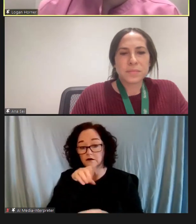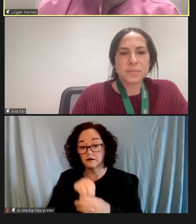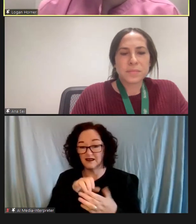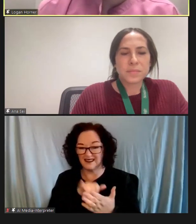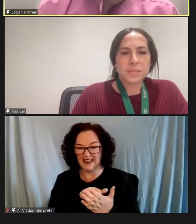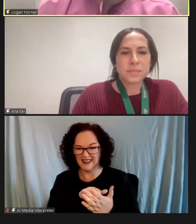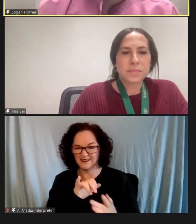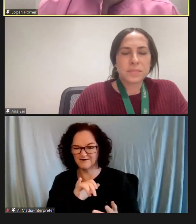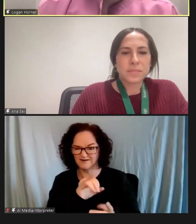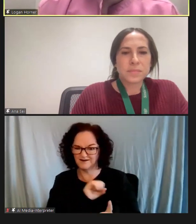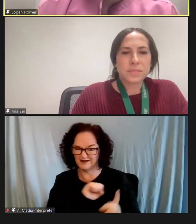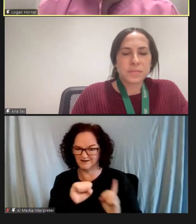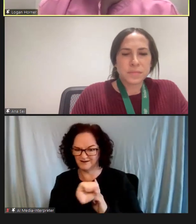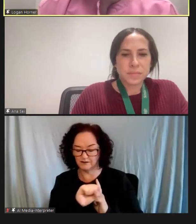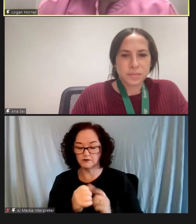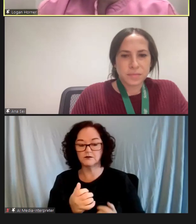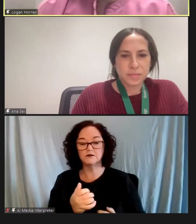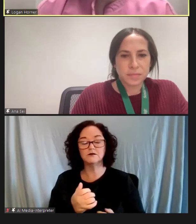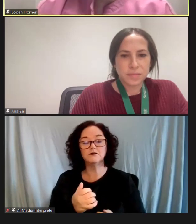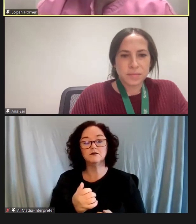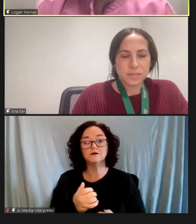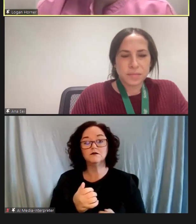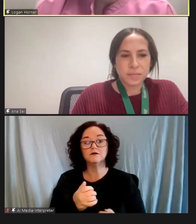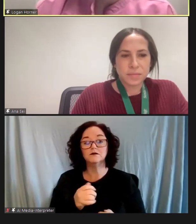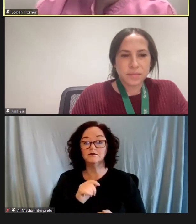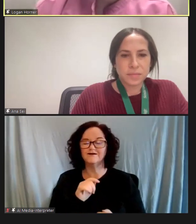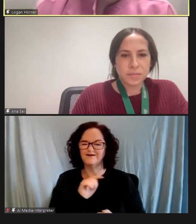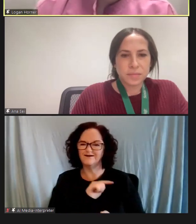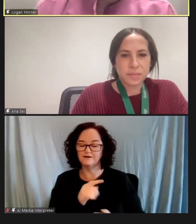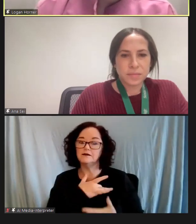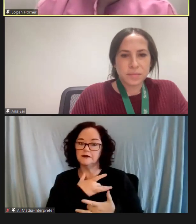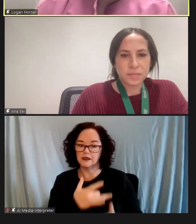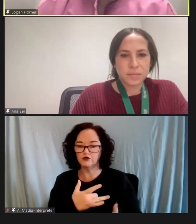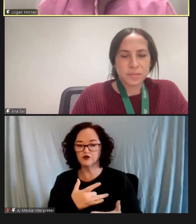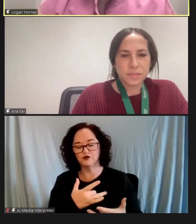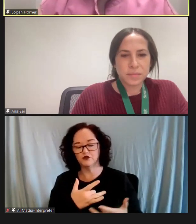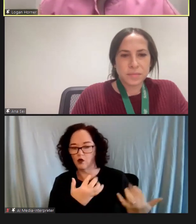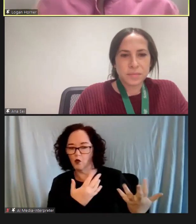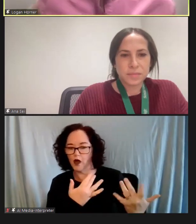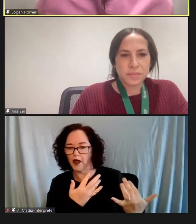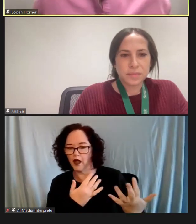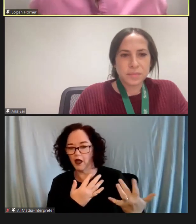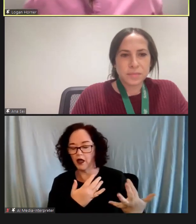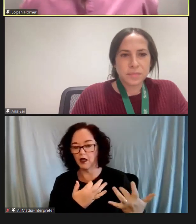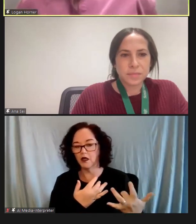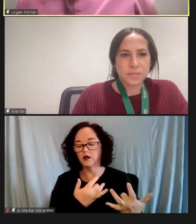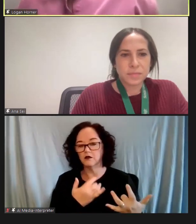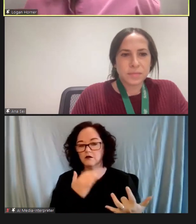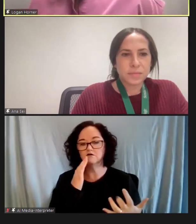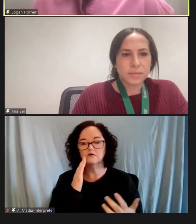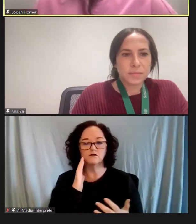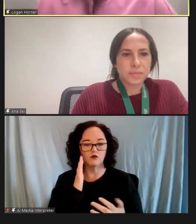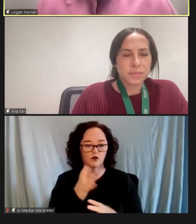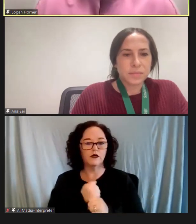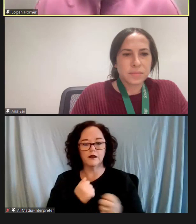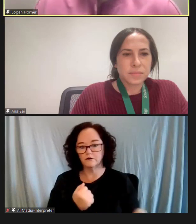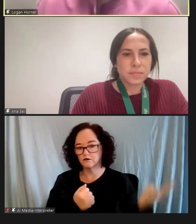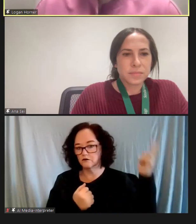who are waiting to get a colear